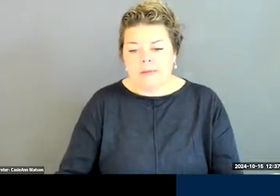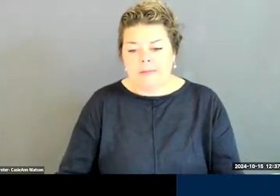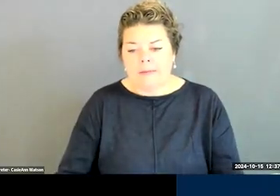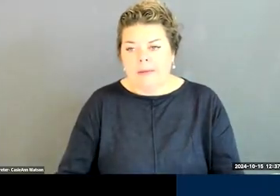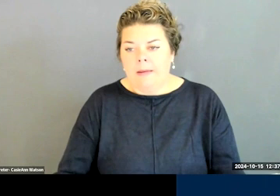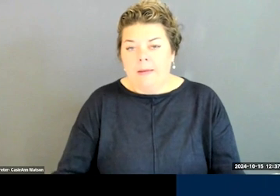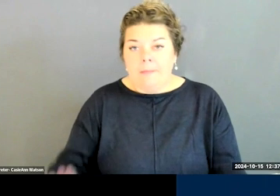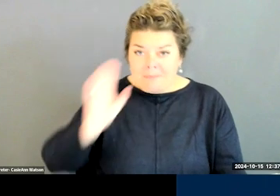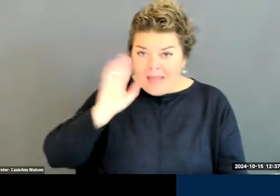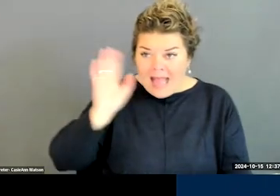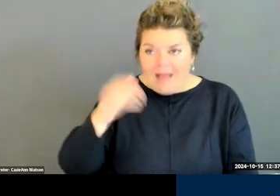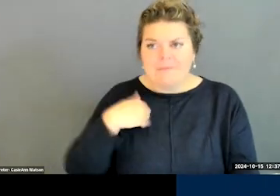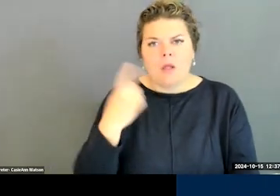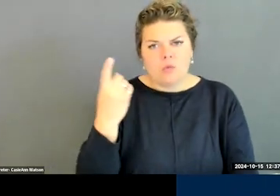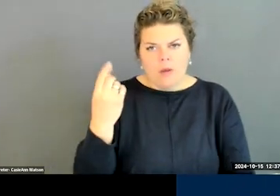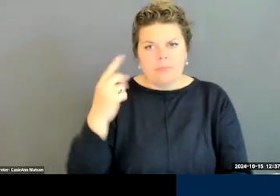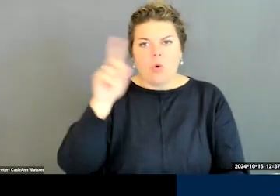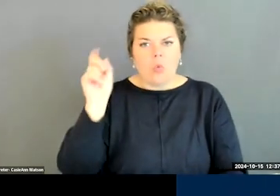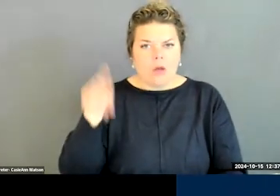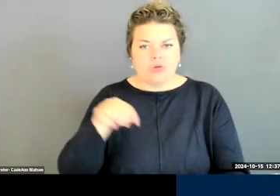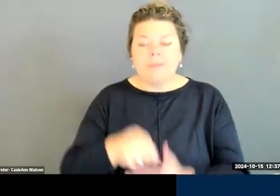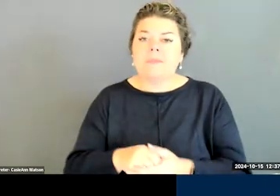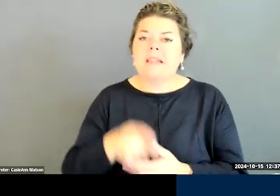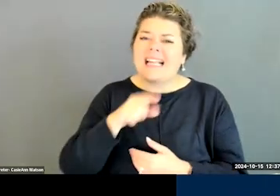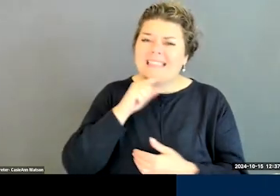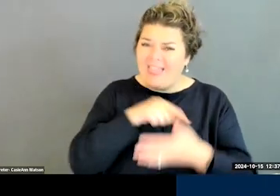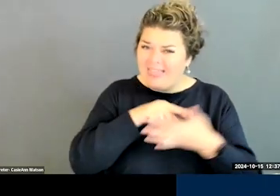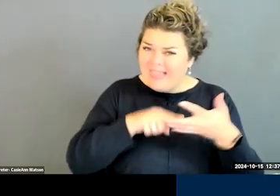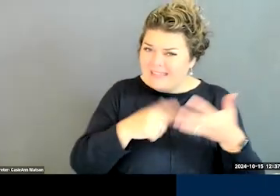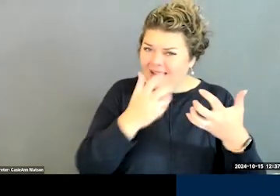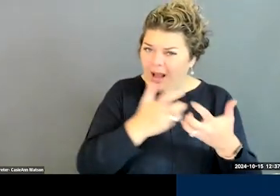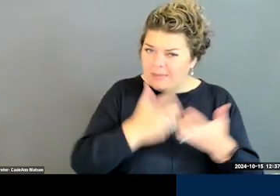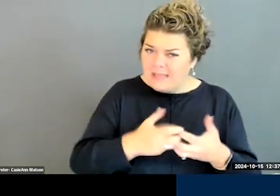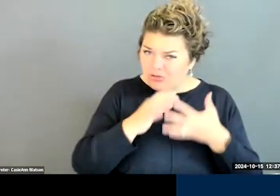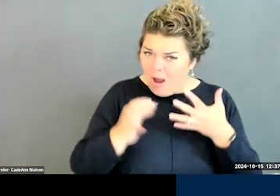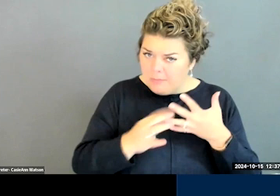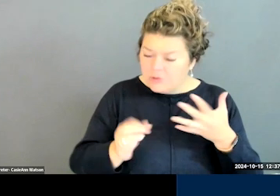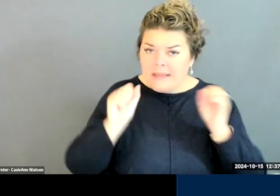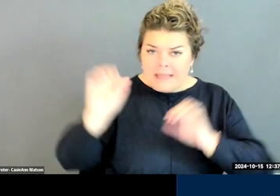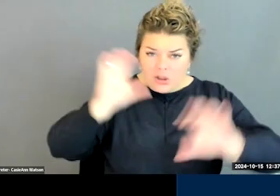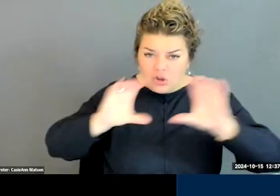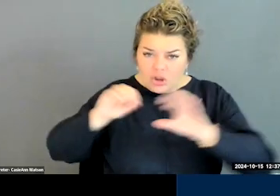[Allison] Hi, Erin, there is another question. "Are these accommodation options searchable in UM GPT?"